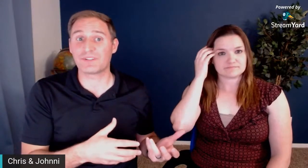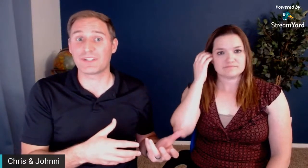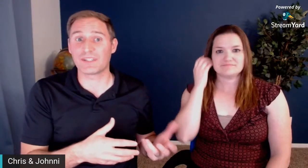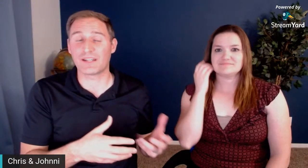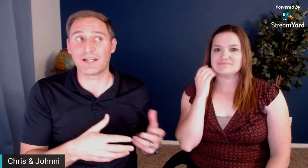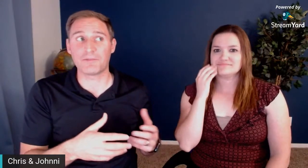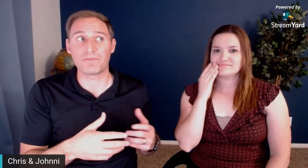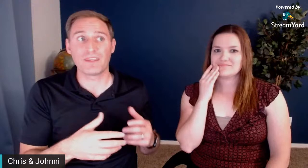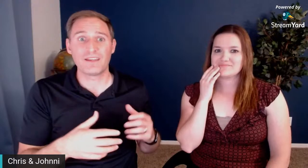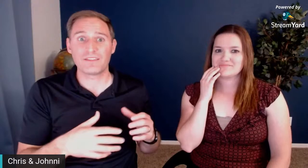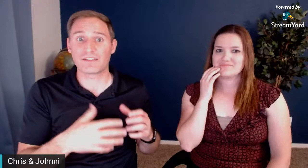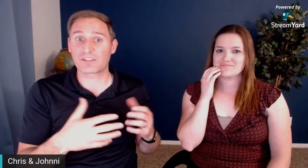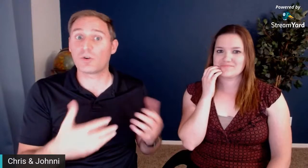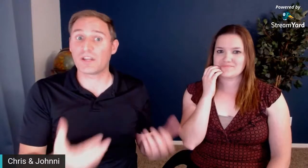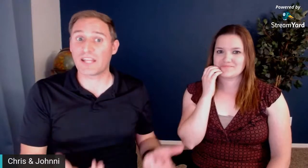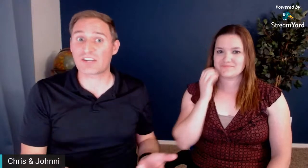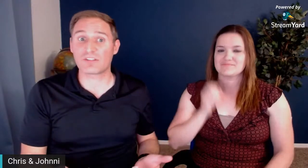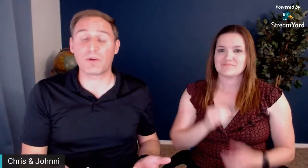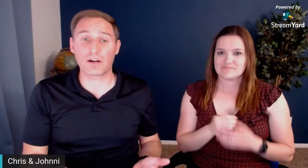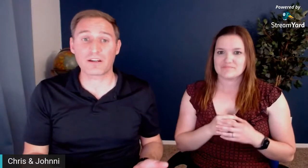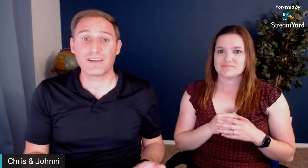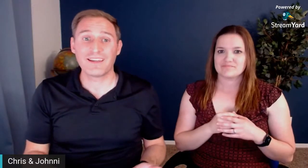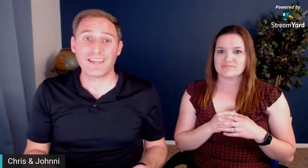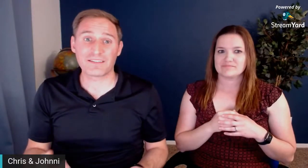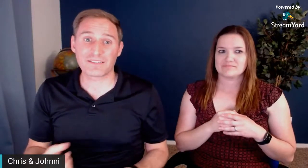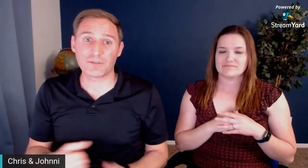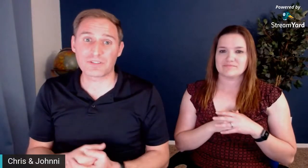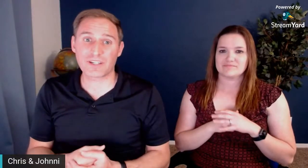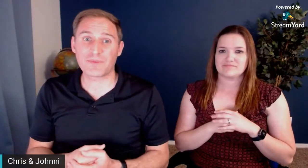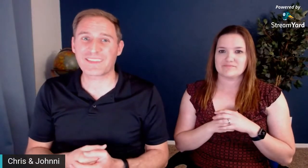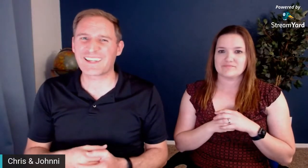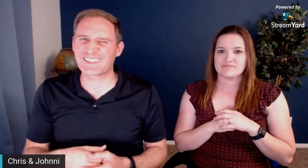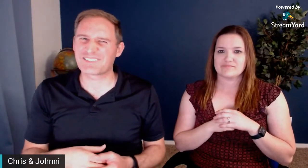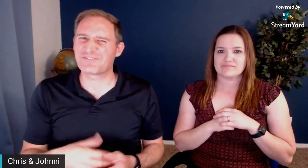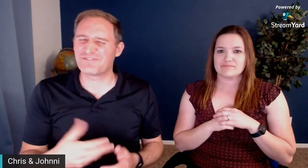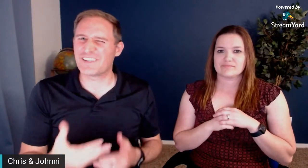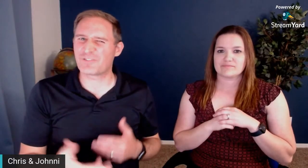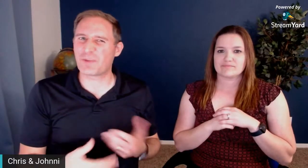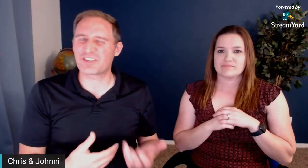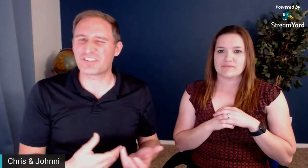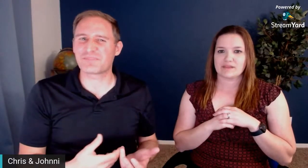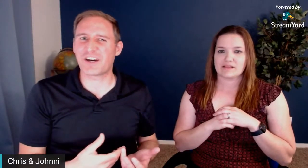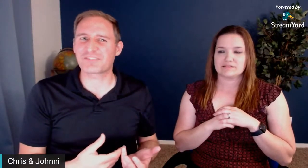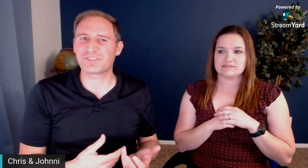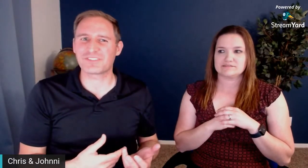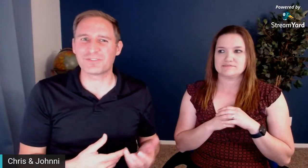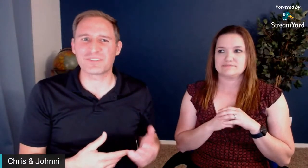we did the sequoia national park and so we tried to make that as informational as possible too we